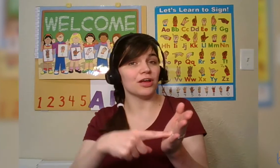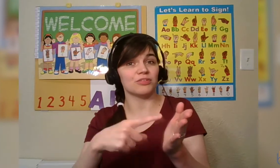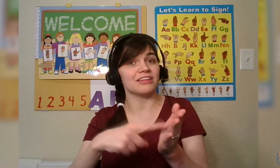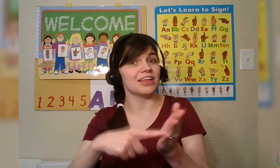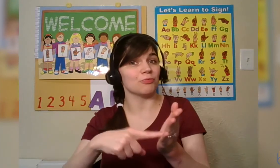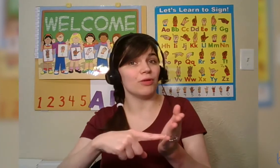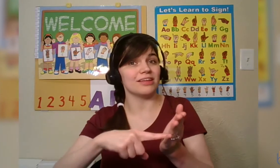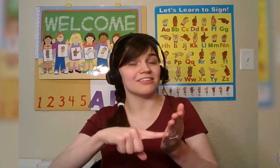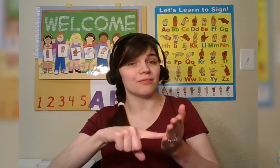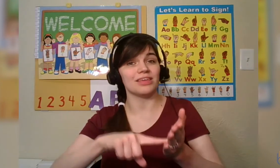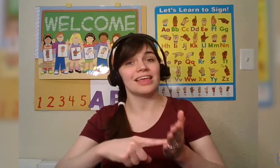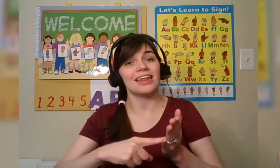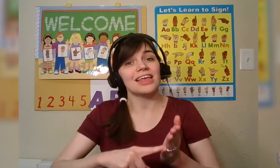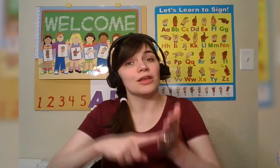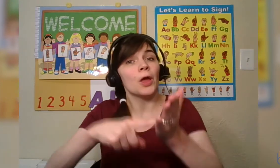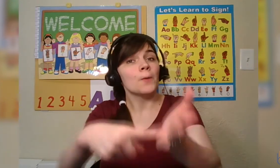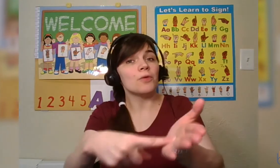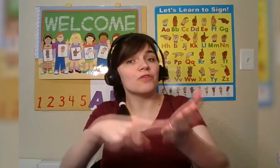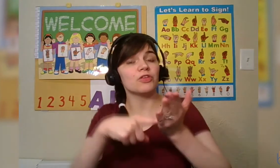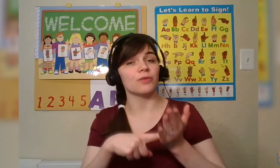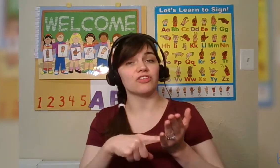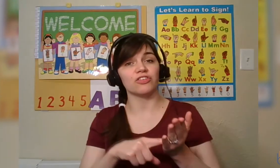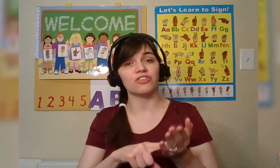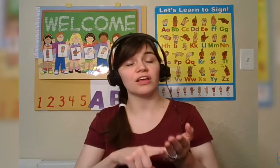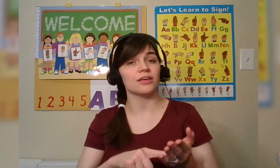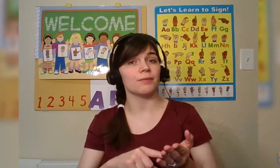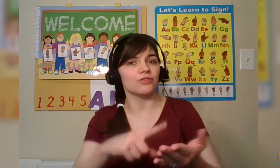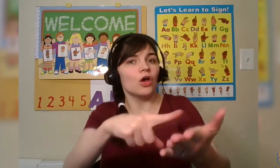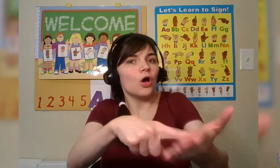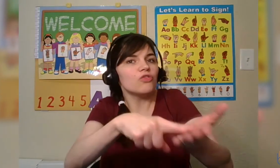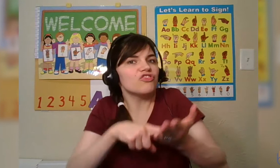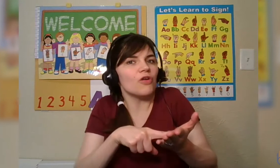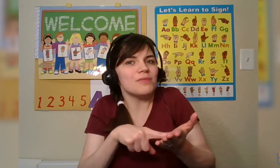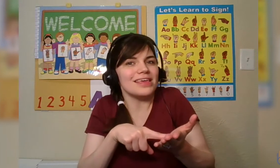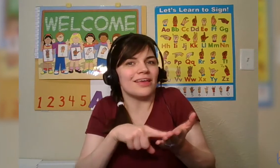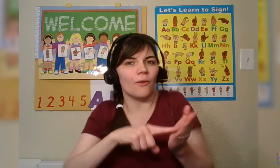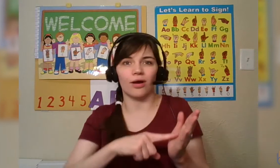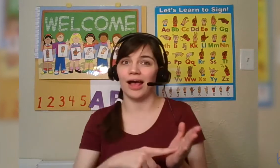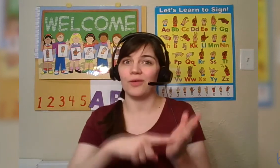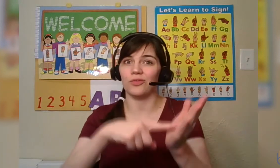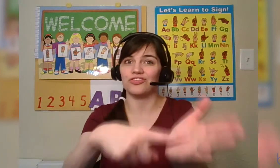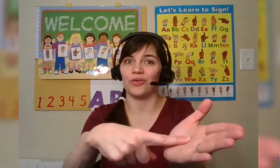and pretend like you're pointing to something and again move it the direction you're talking about. Oh show me, or I will show you.